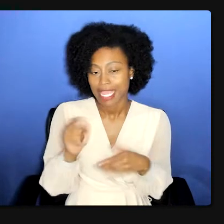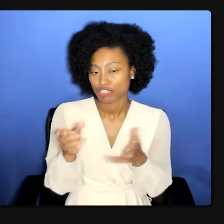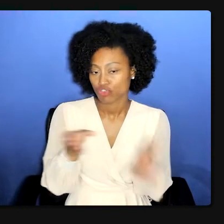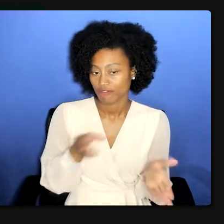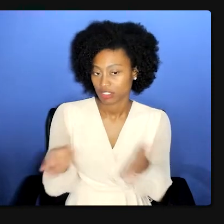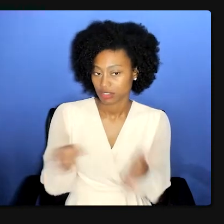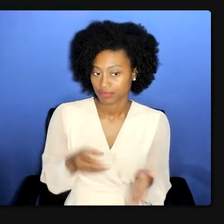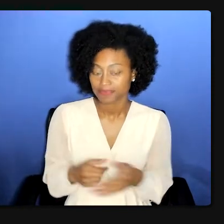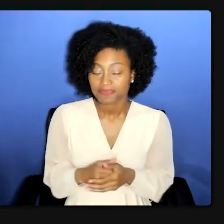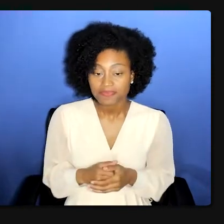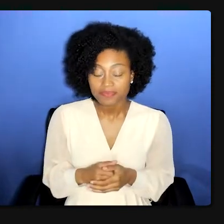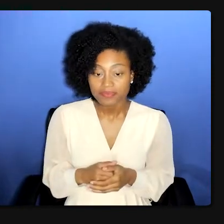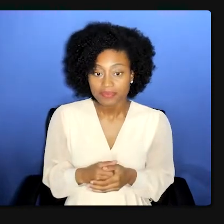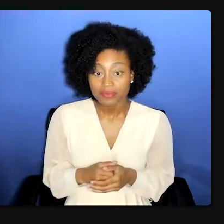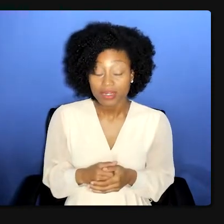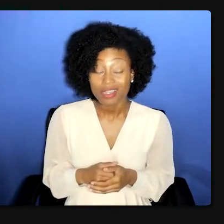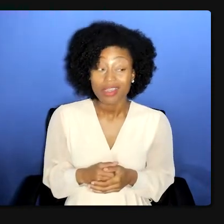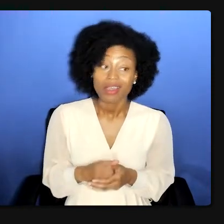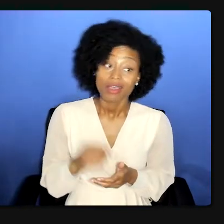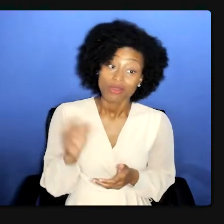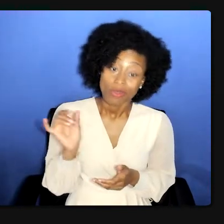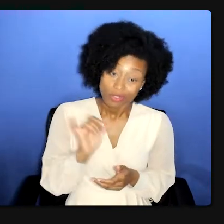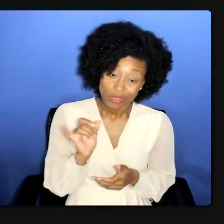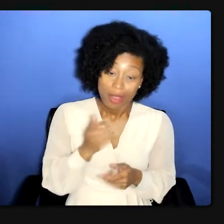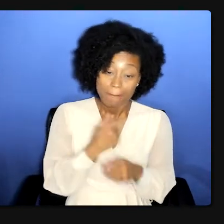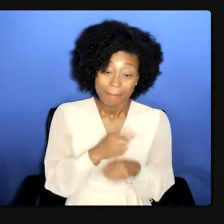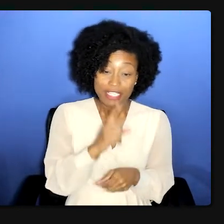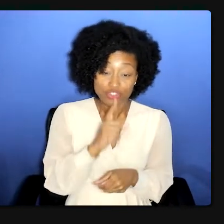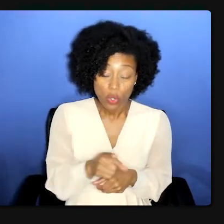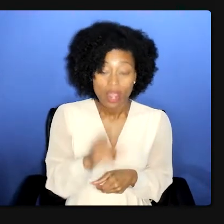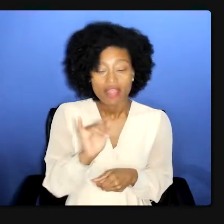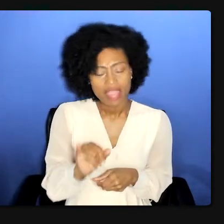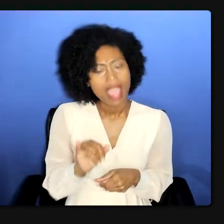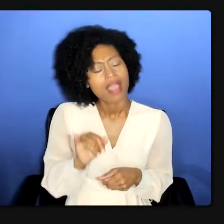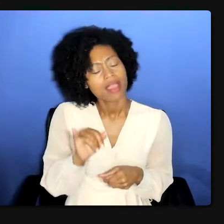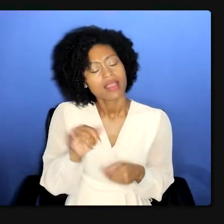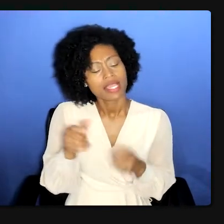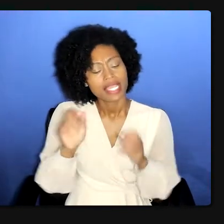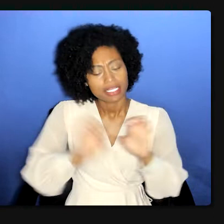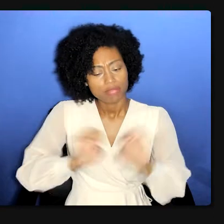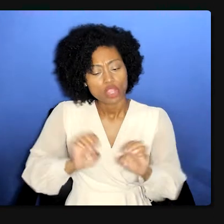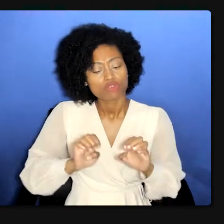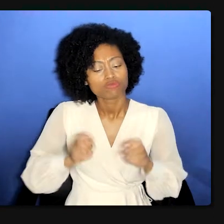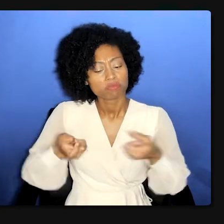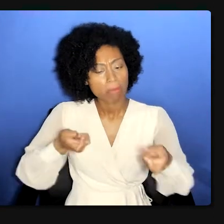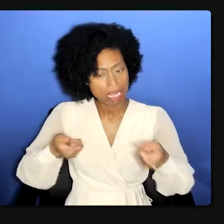We also ensure that the experiments are running in a managed manner.